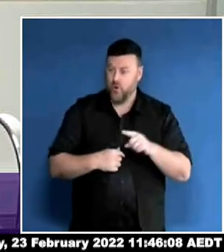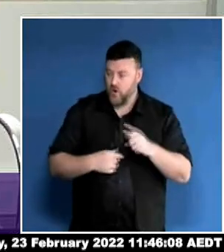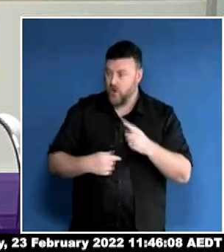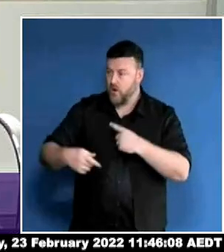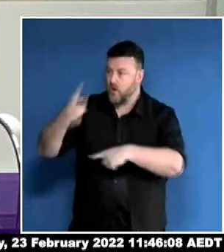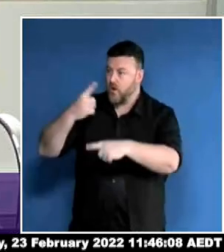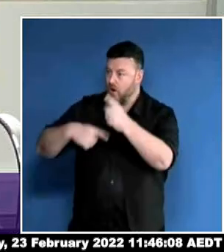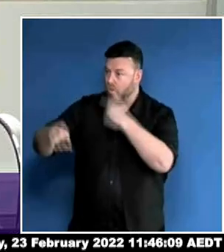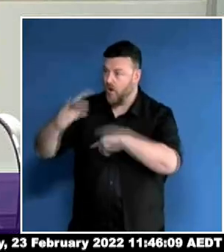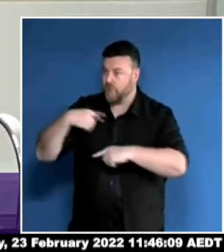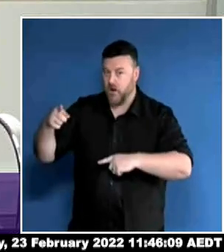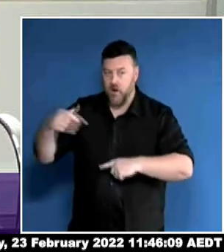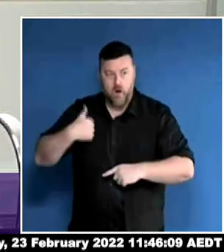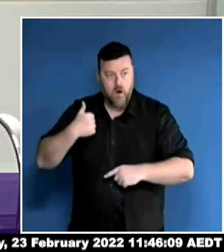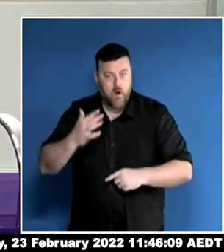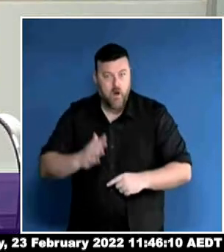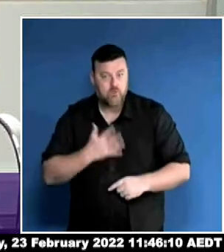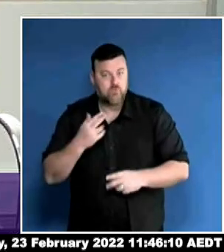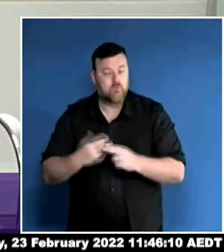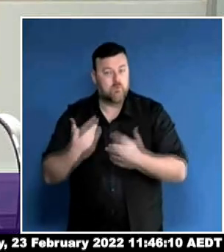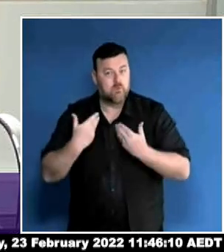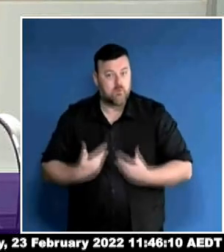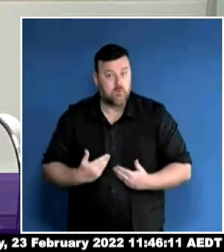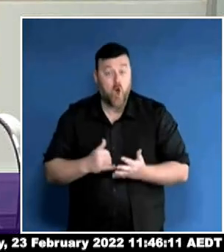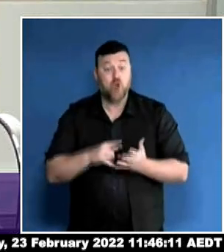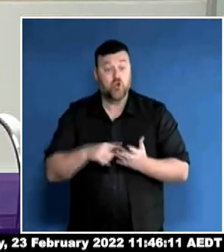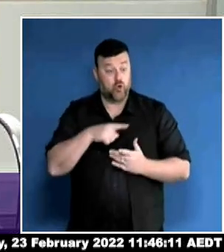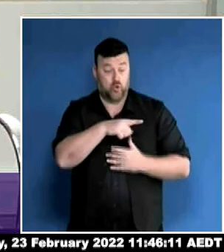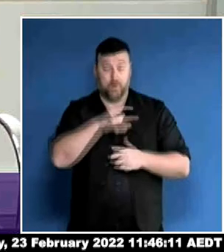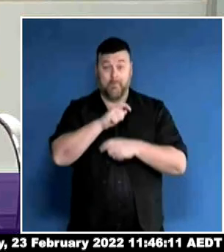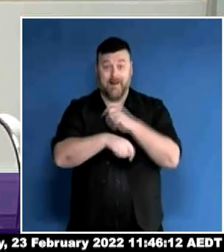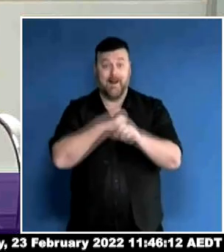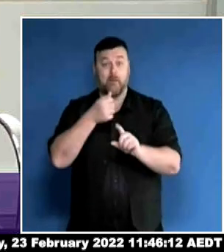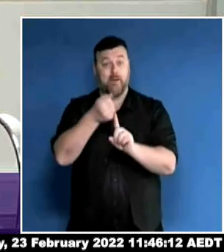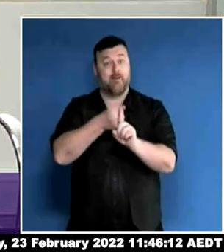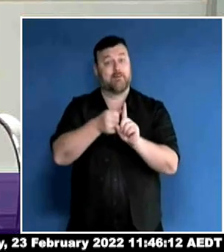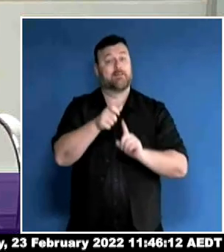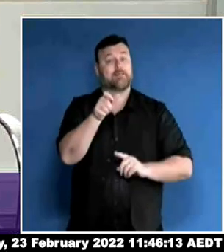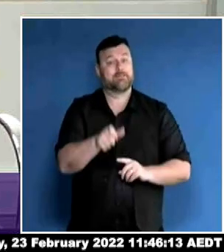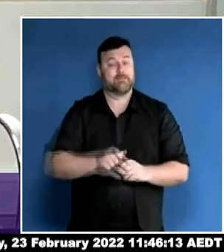an advocacy role which is a kind of community services role, a social services